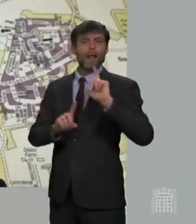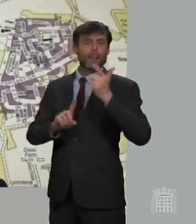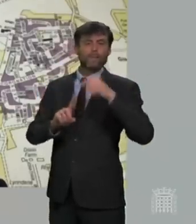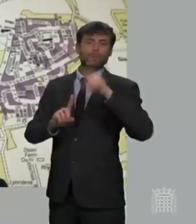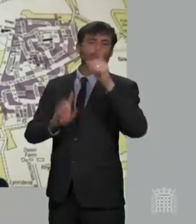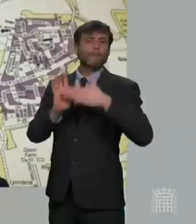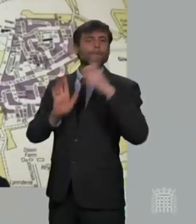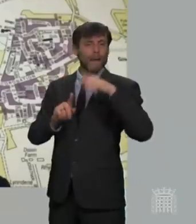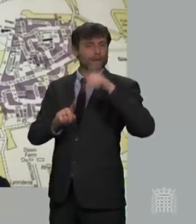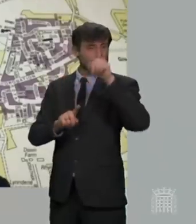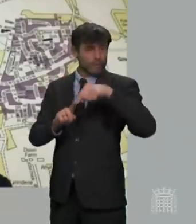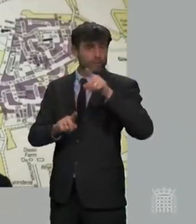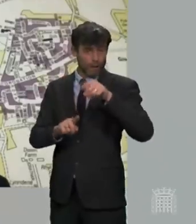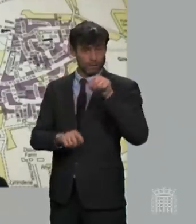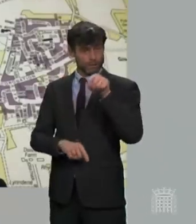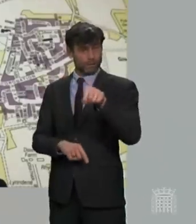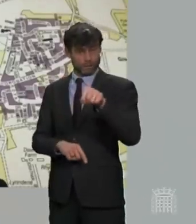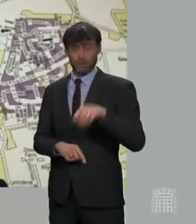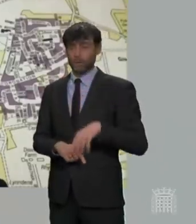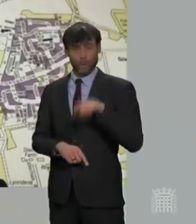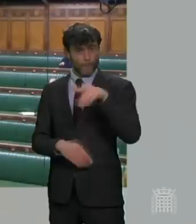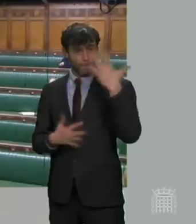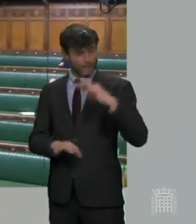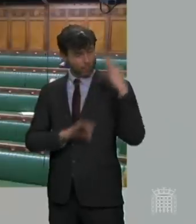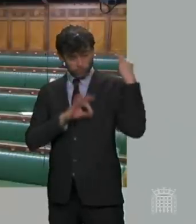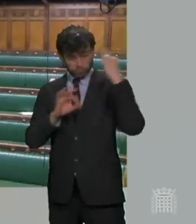towns in the UK without a railway station? >> The Prime Minister